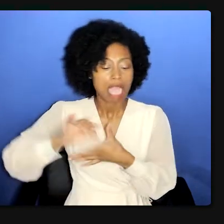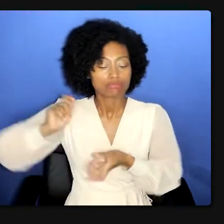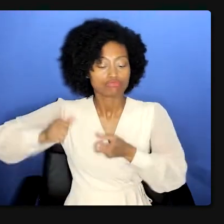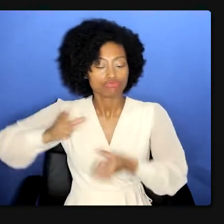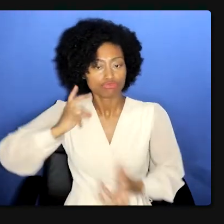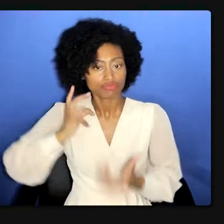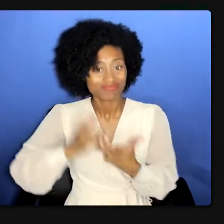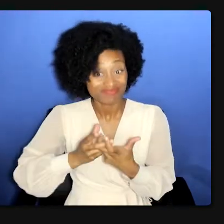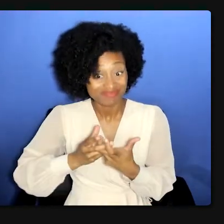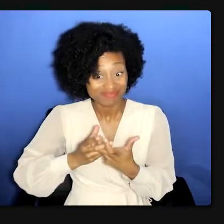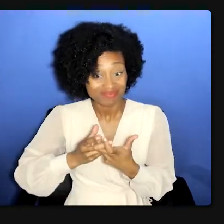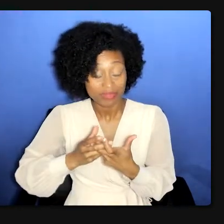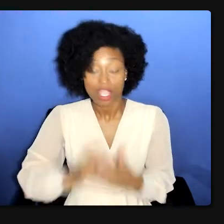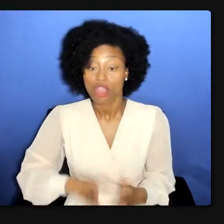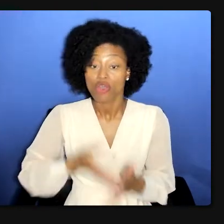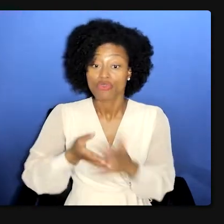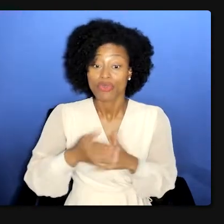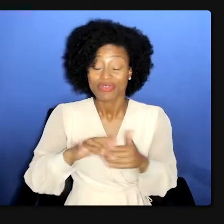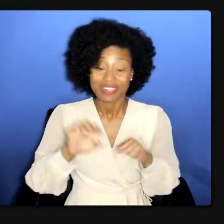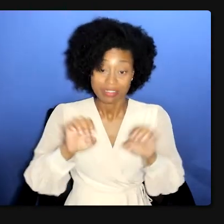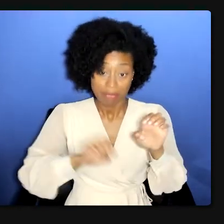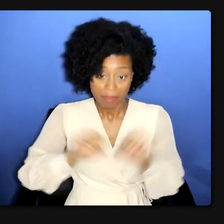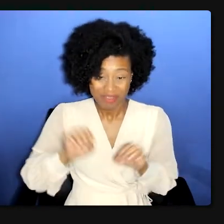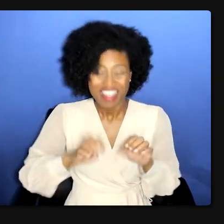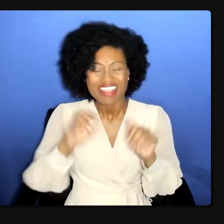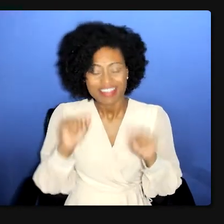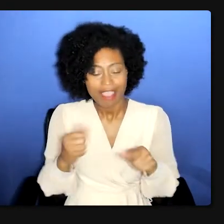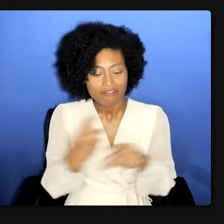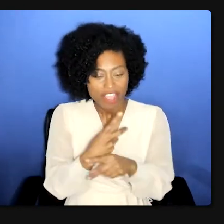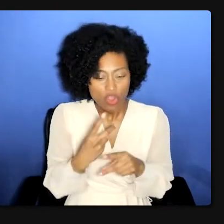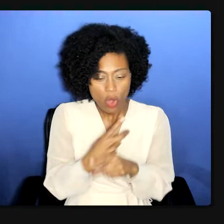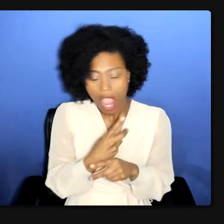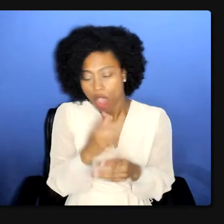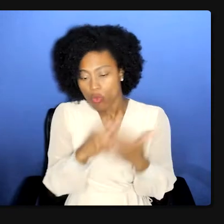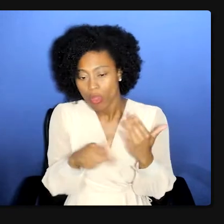be it through experiences, pricing plans or community building avenues.